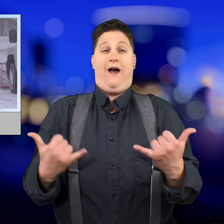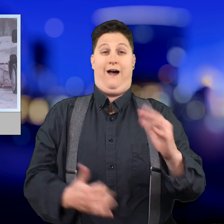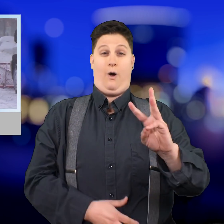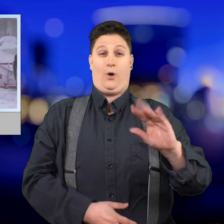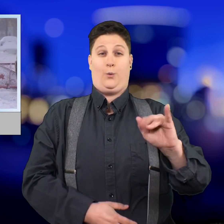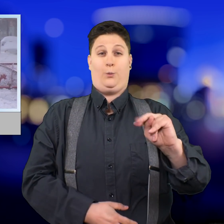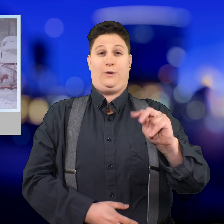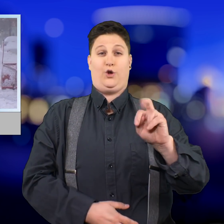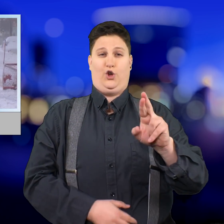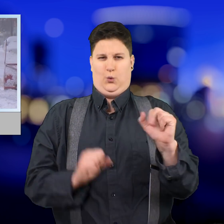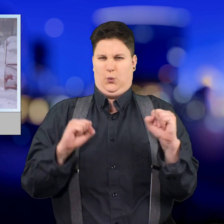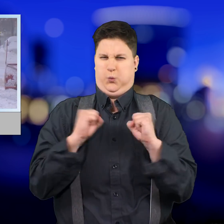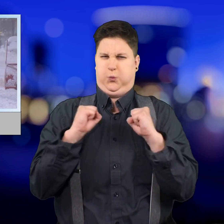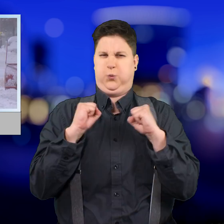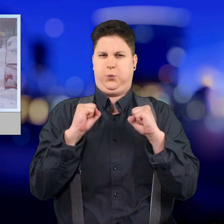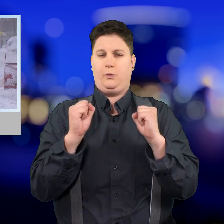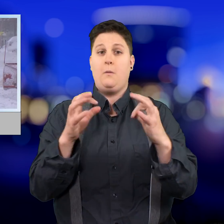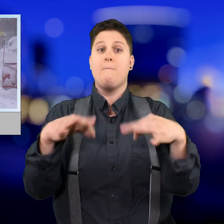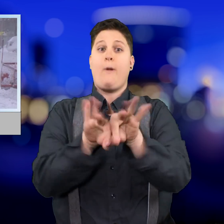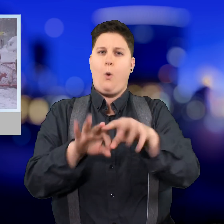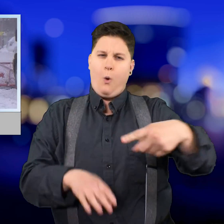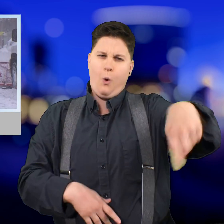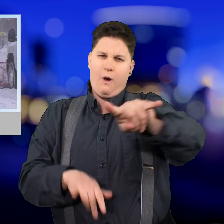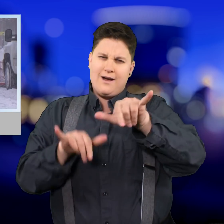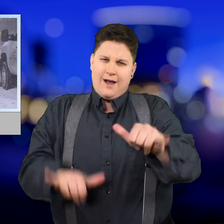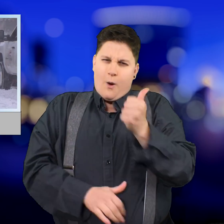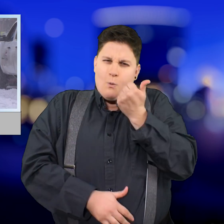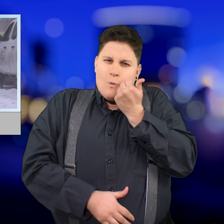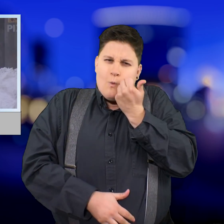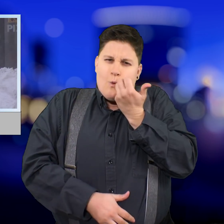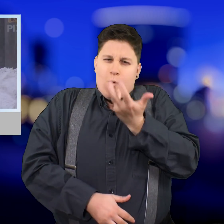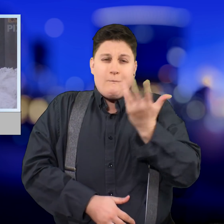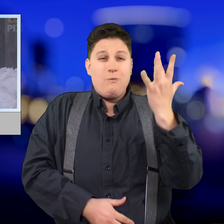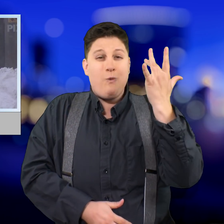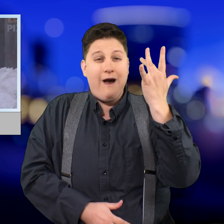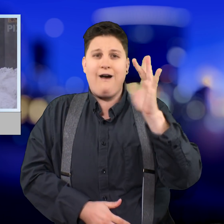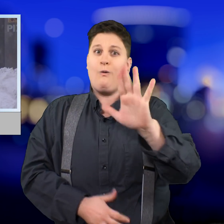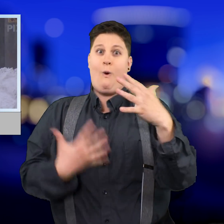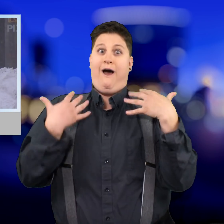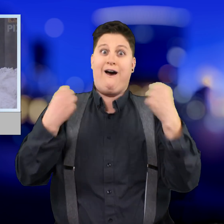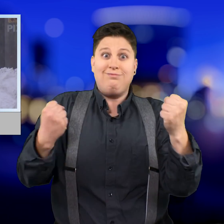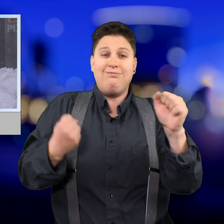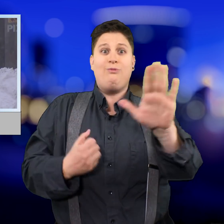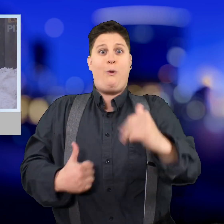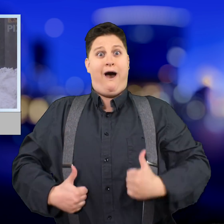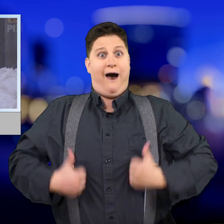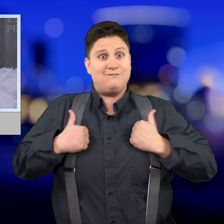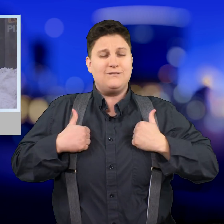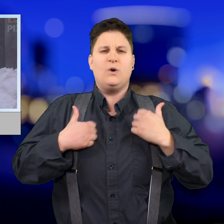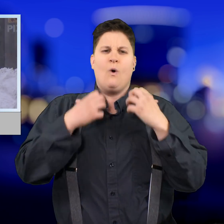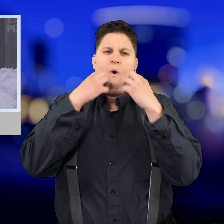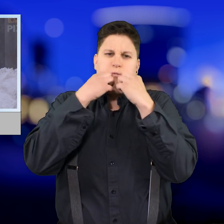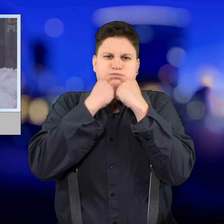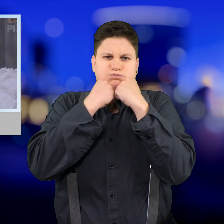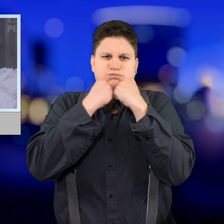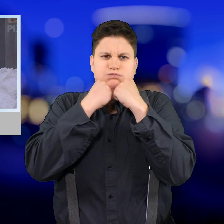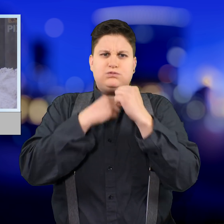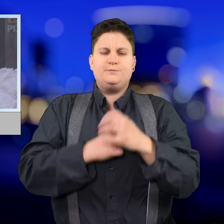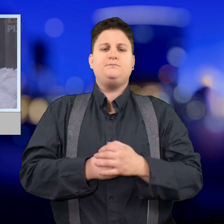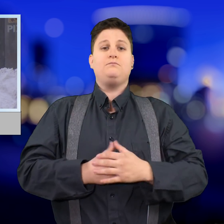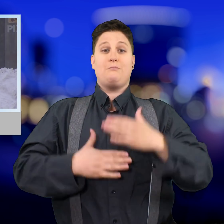Staying warm during the winter months is vital to your health and your life.